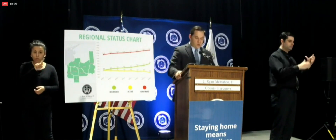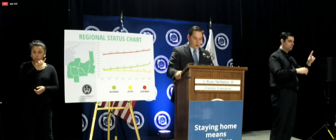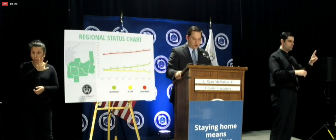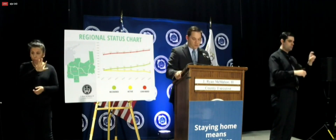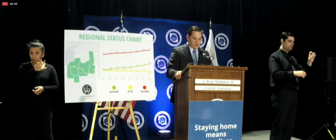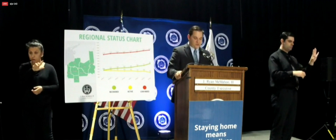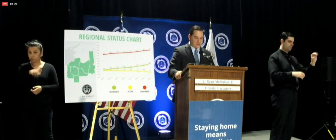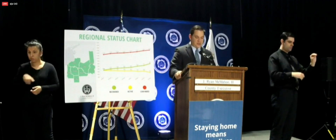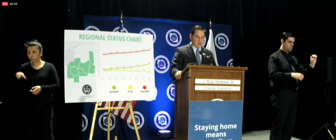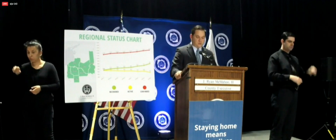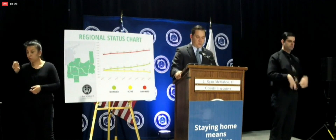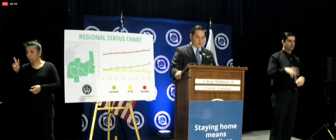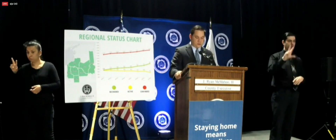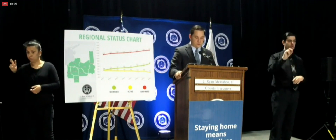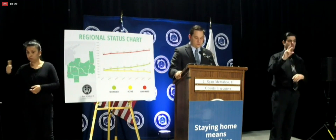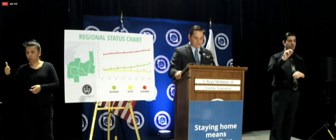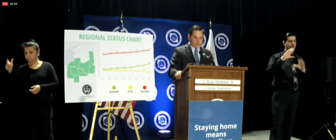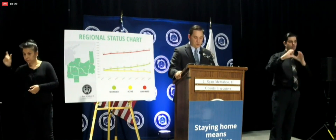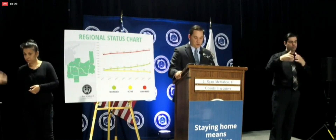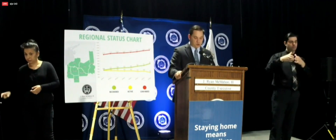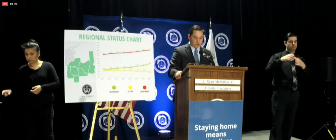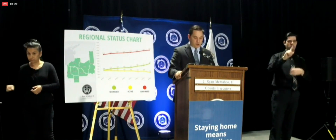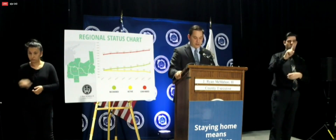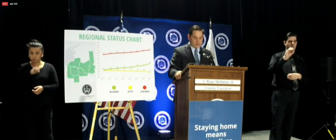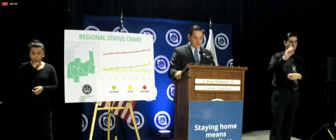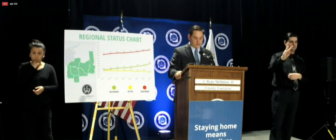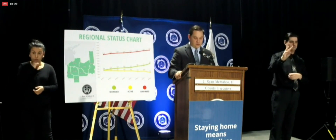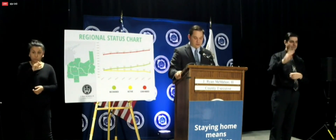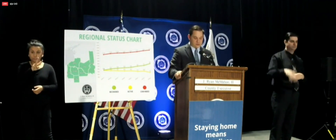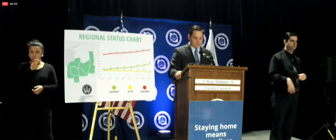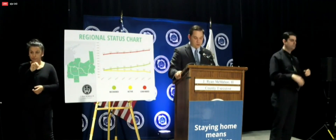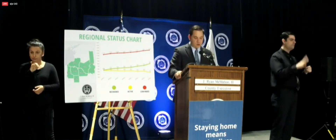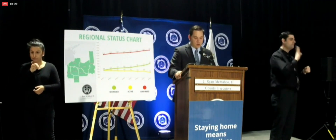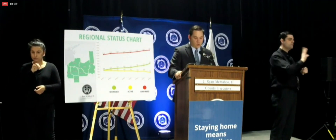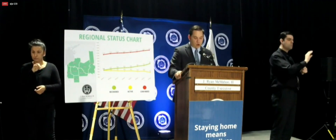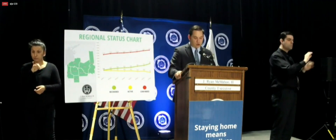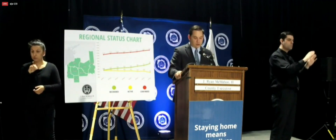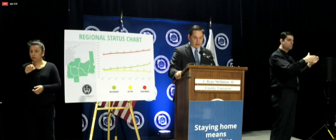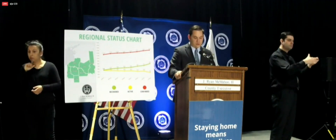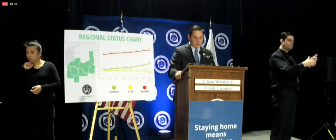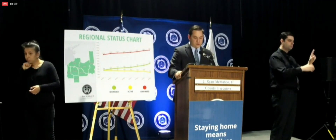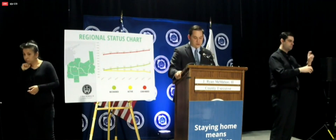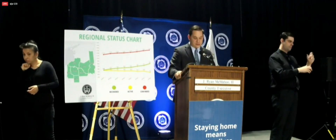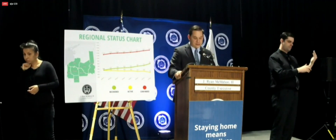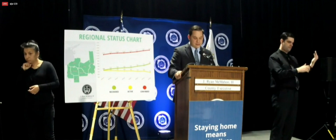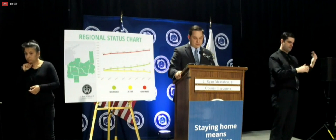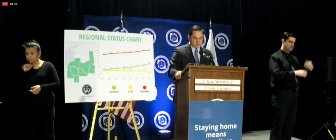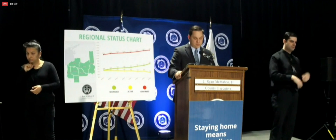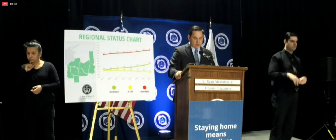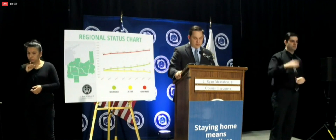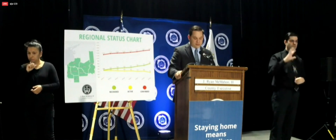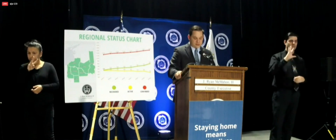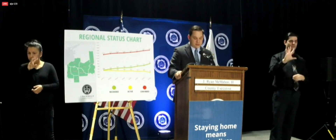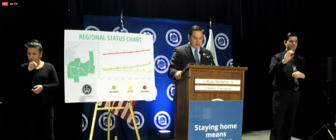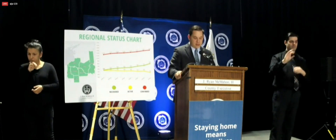140 IN THEIR 20s. 106 IN THEIR 30s. 115 IN THEIR 40s.